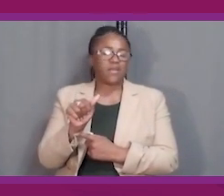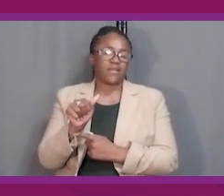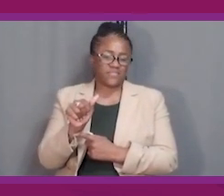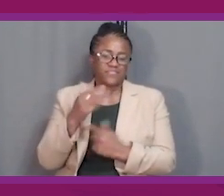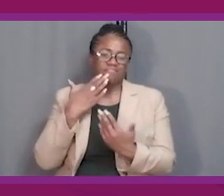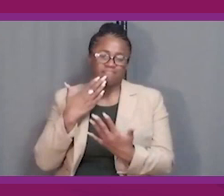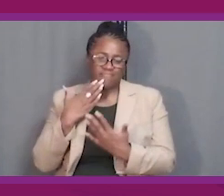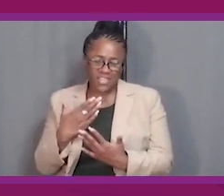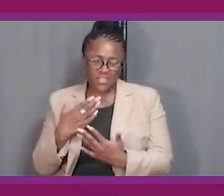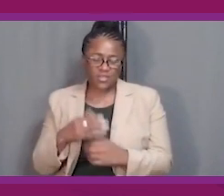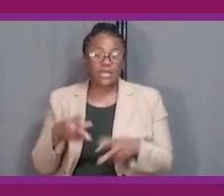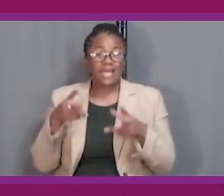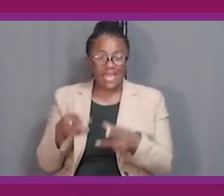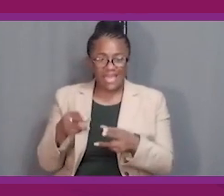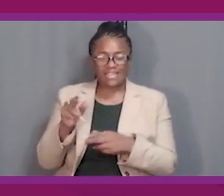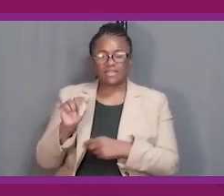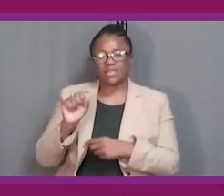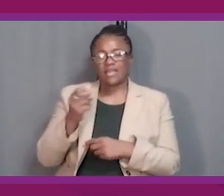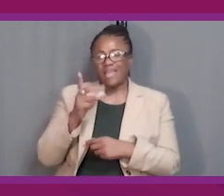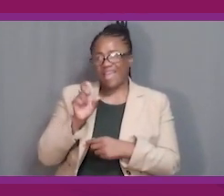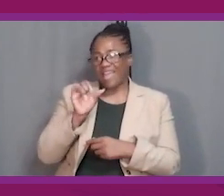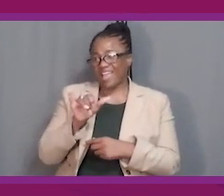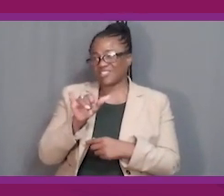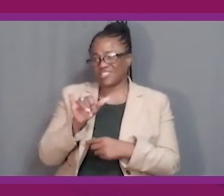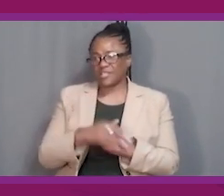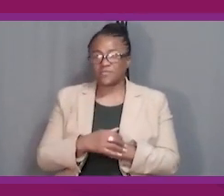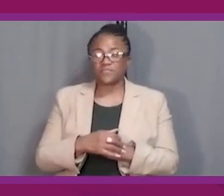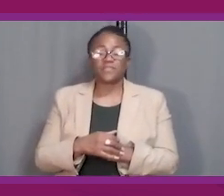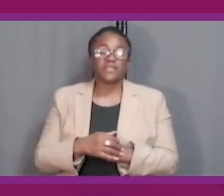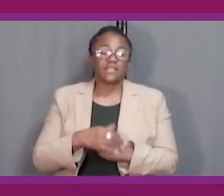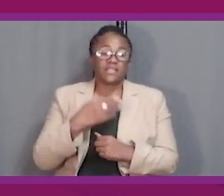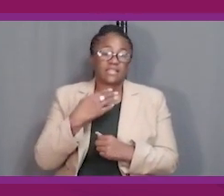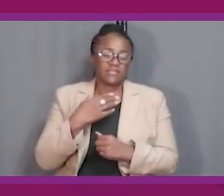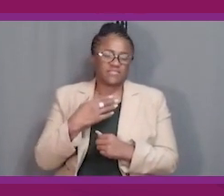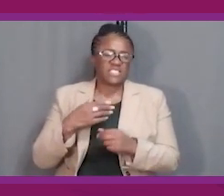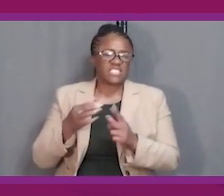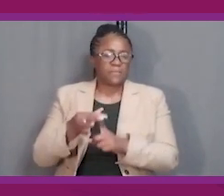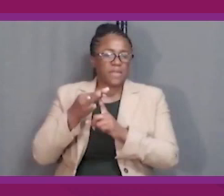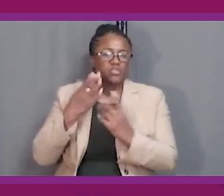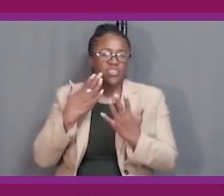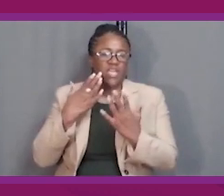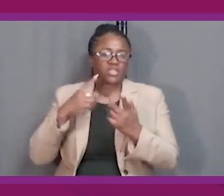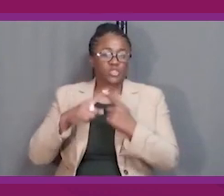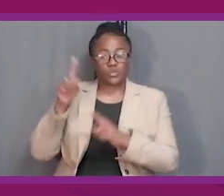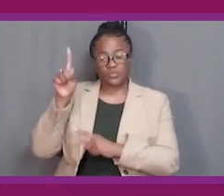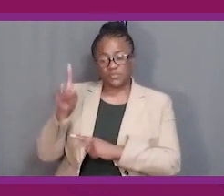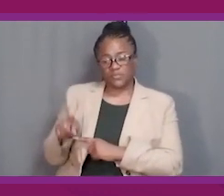Griffin Basas, Carmen Daniels Jones, Deborah Dagit, Janni Lehrer-Stein, Karen Tamley, Kathy